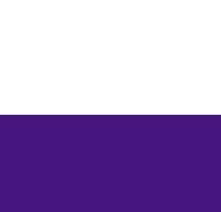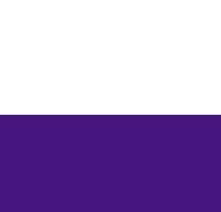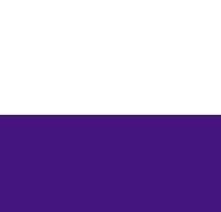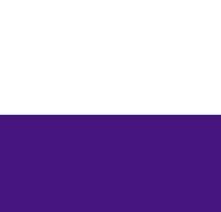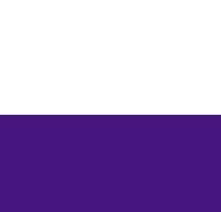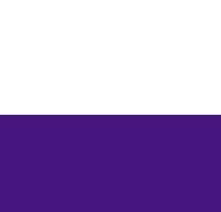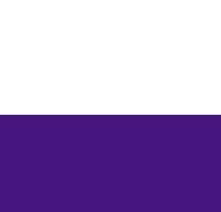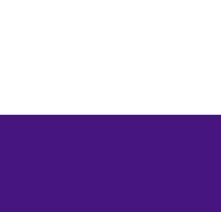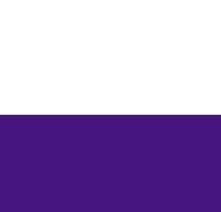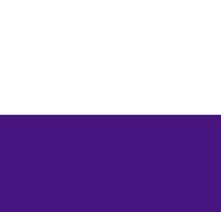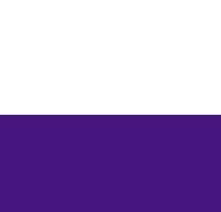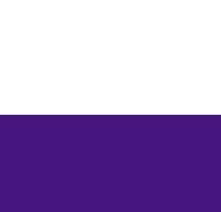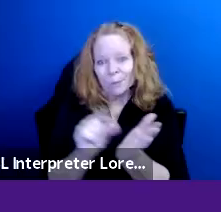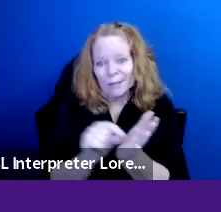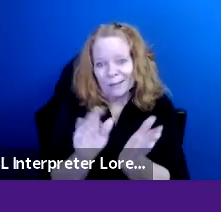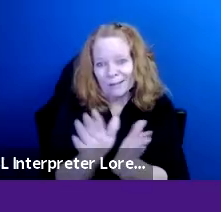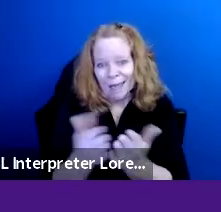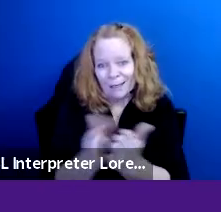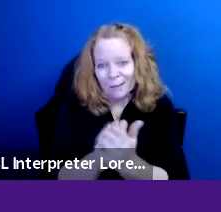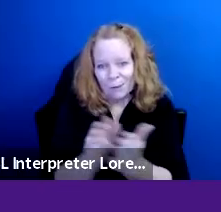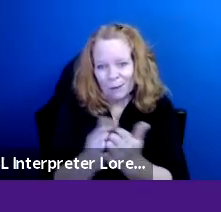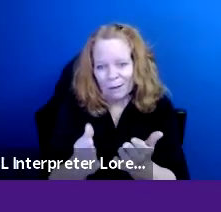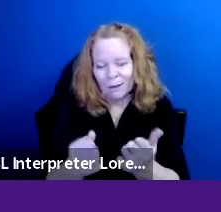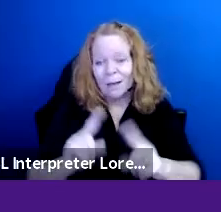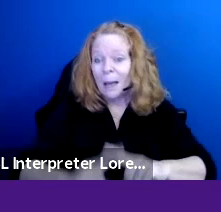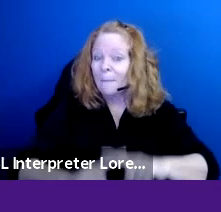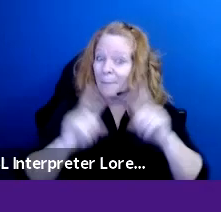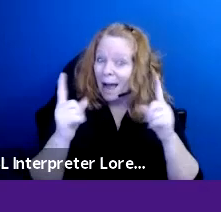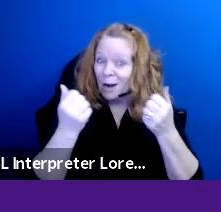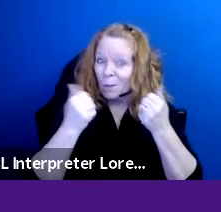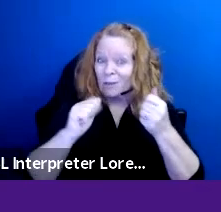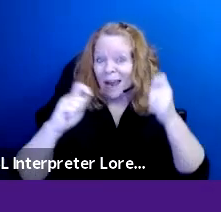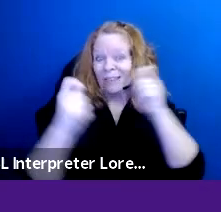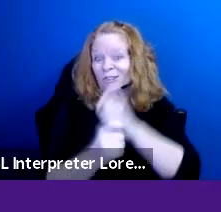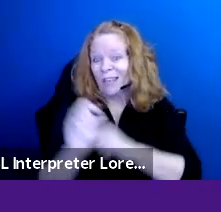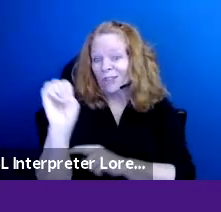print textbook unfortunately when it came time to translate that into the ebook we had to resort to